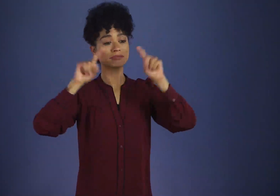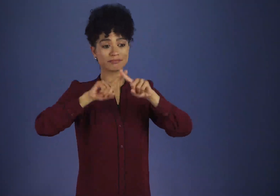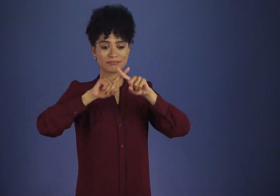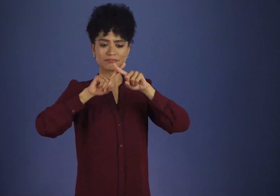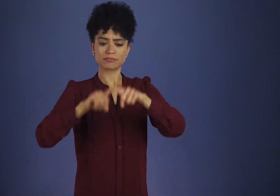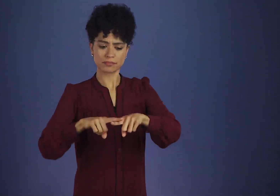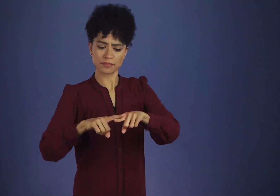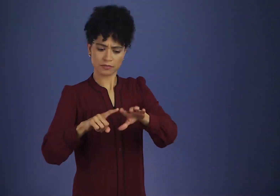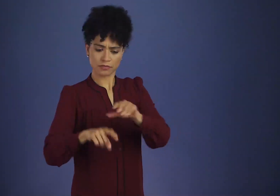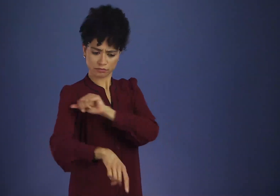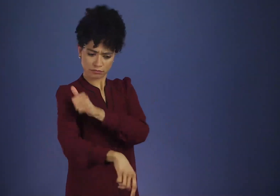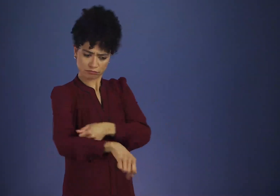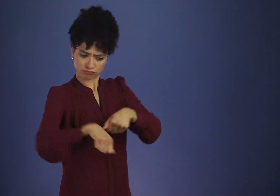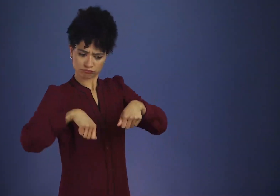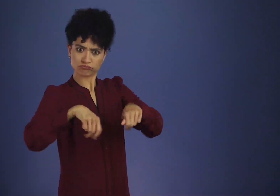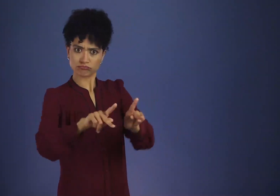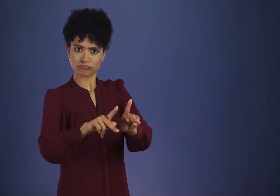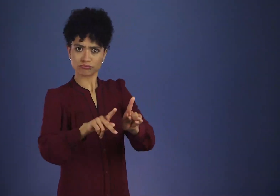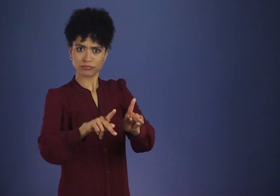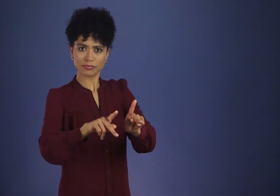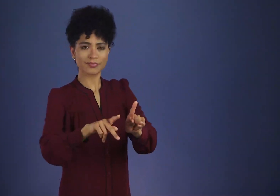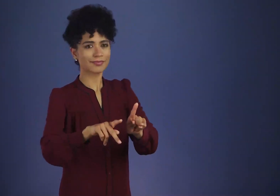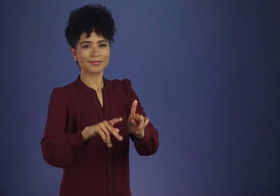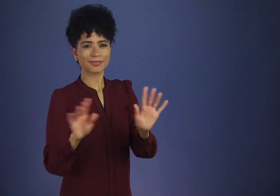They see liberty verging on license,